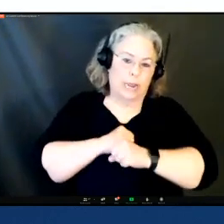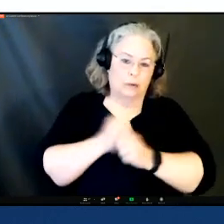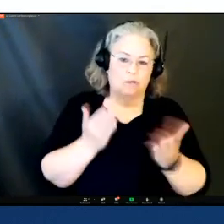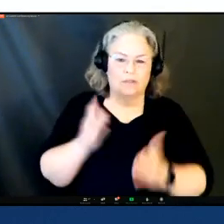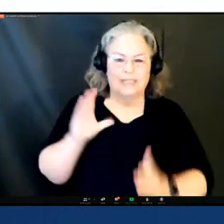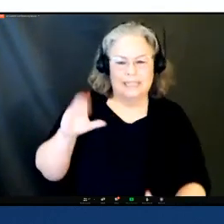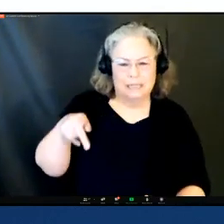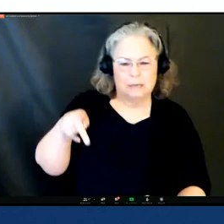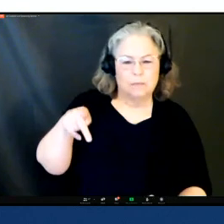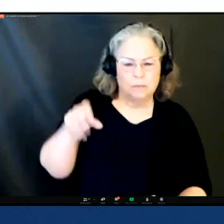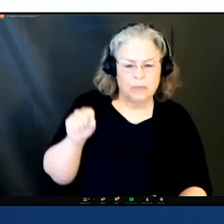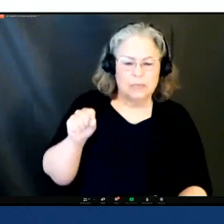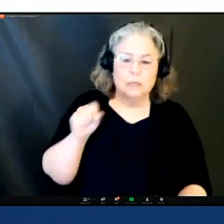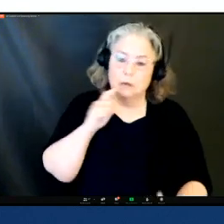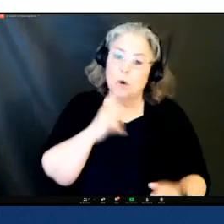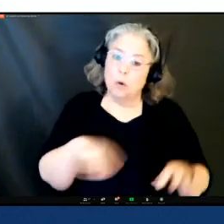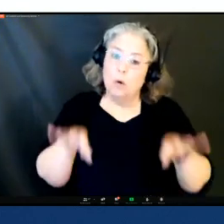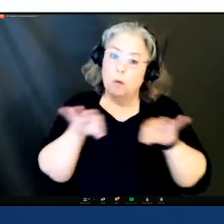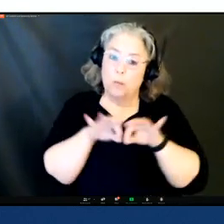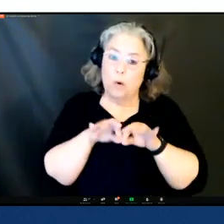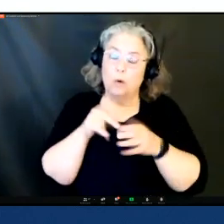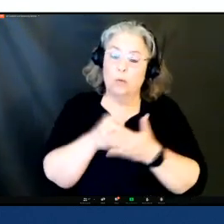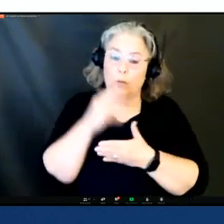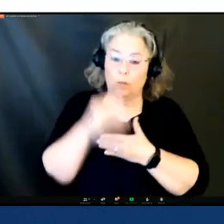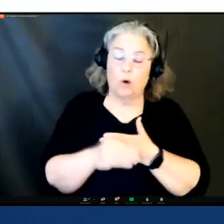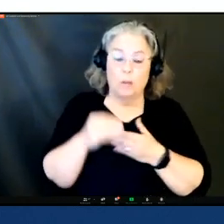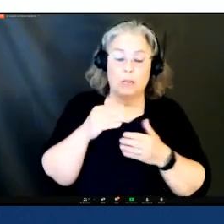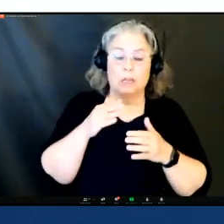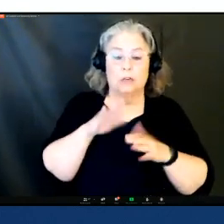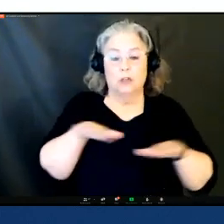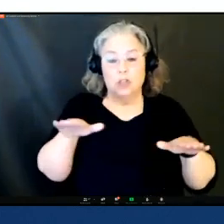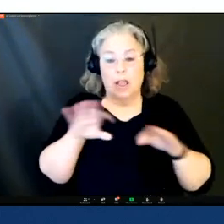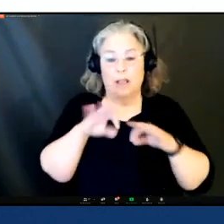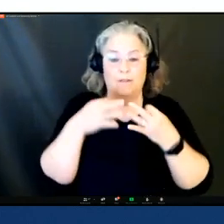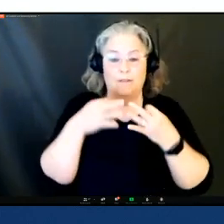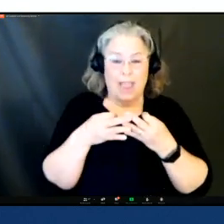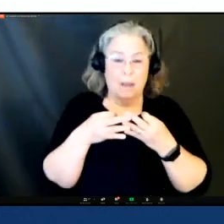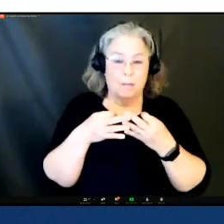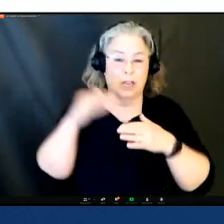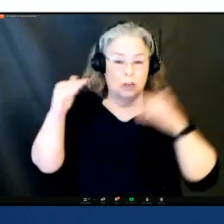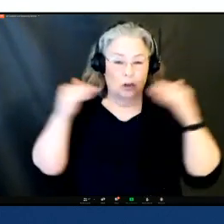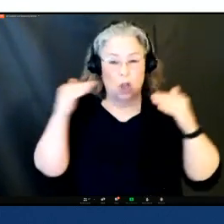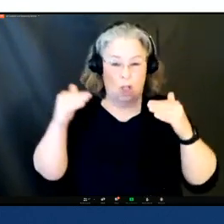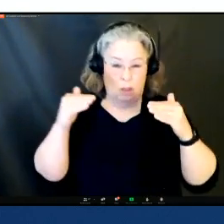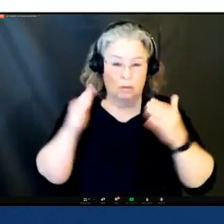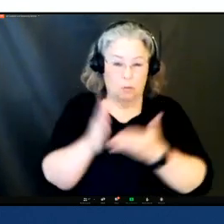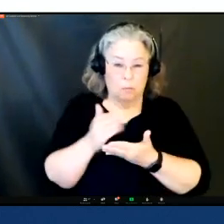in child family and adult services budget. Again, this is showing that appropriations reimbursements,